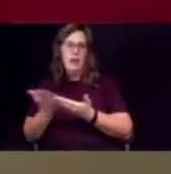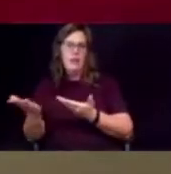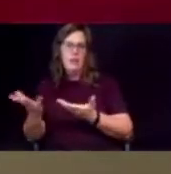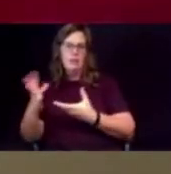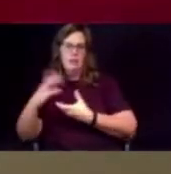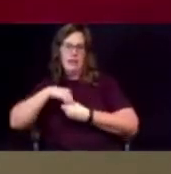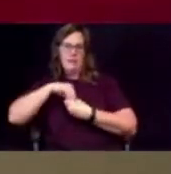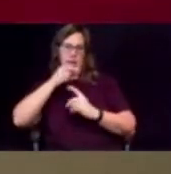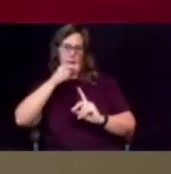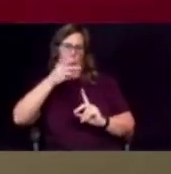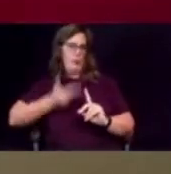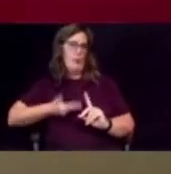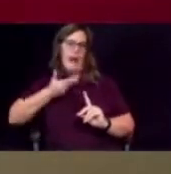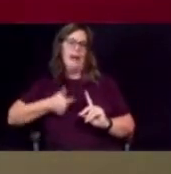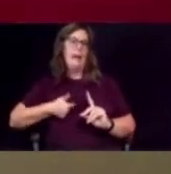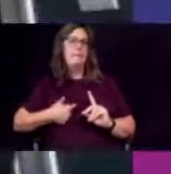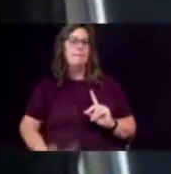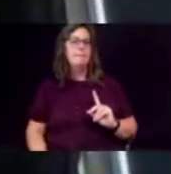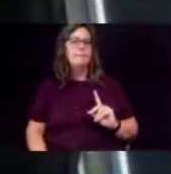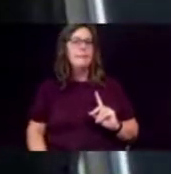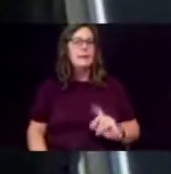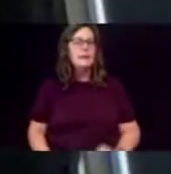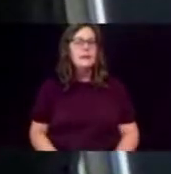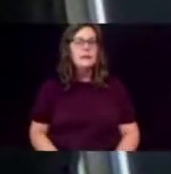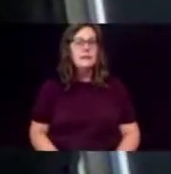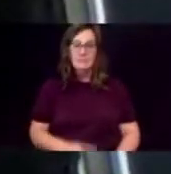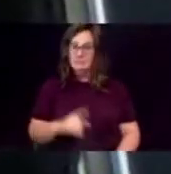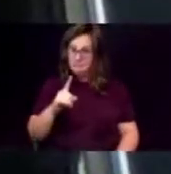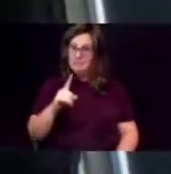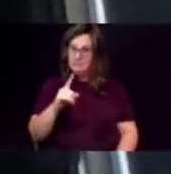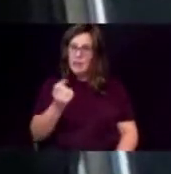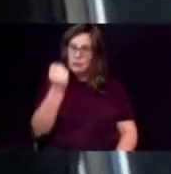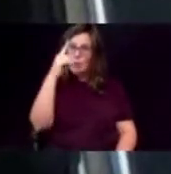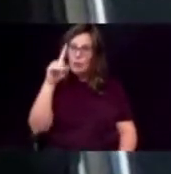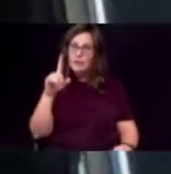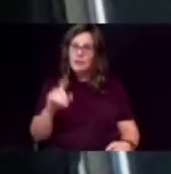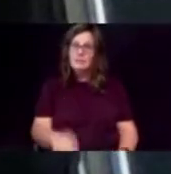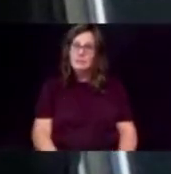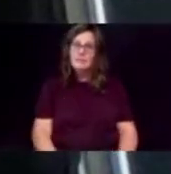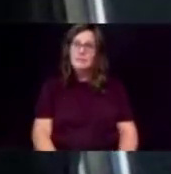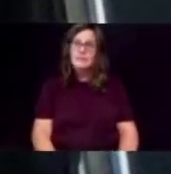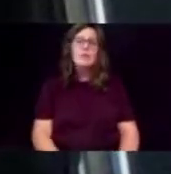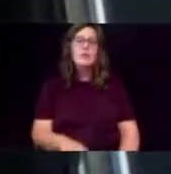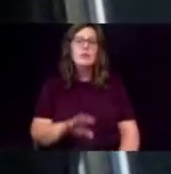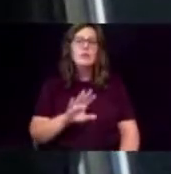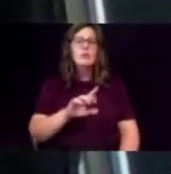yeah i totally totally understand that and just one quick question for you drew how has your small